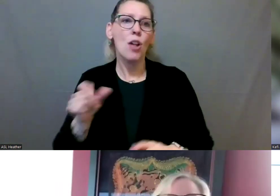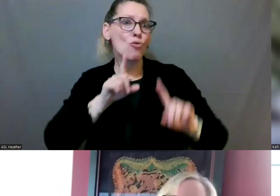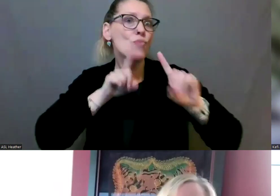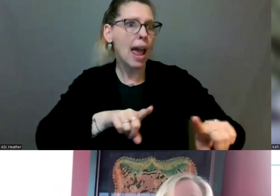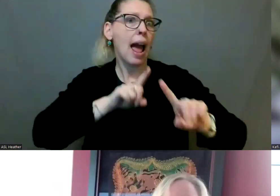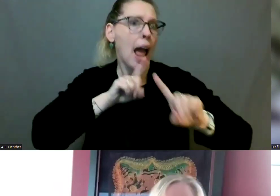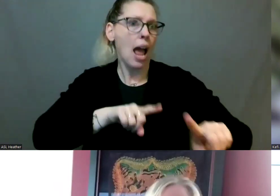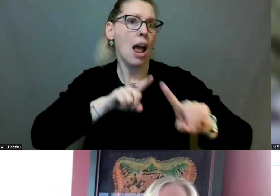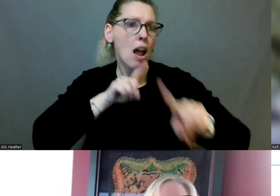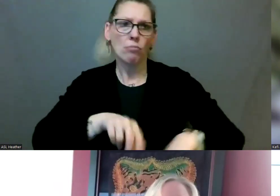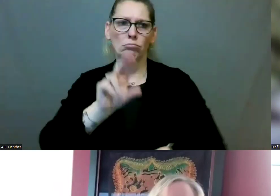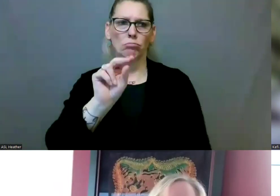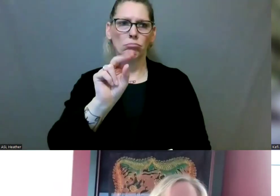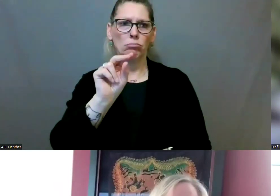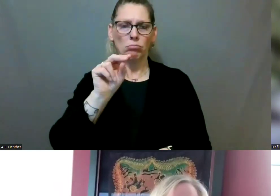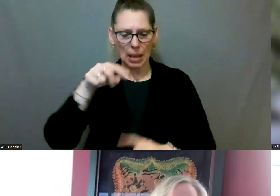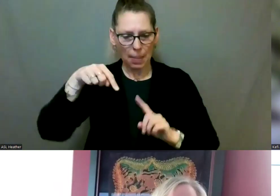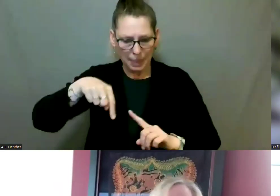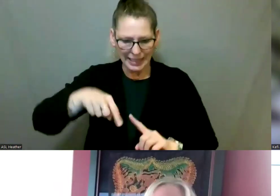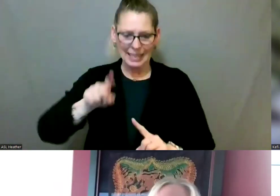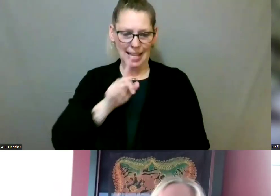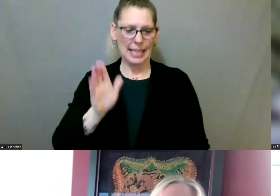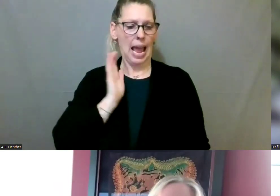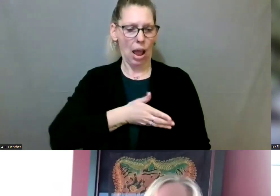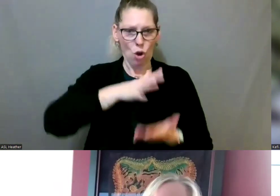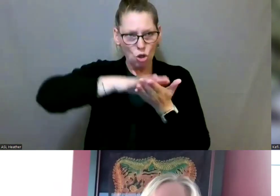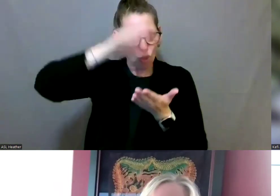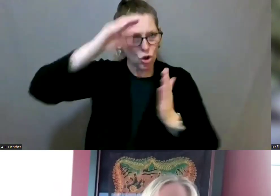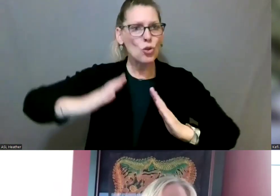right, it's all part of this is our learning community. And I'll pause there;